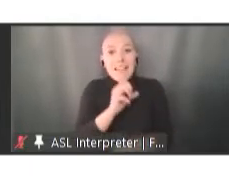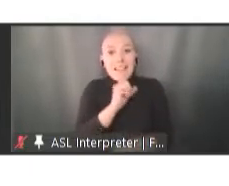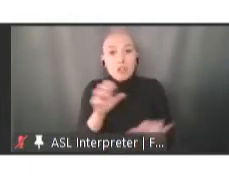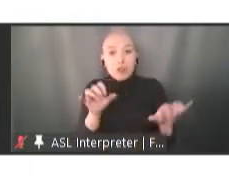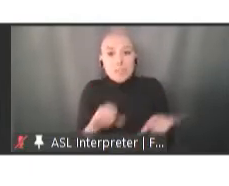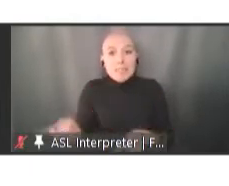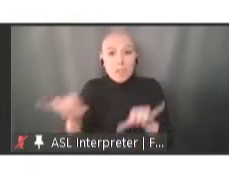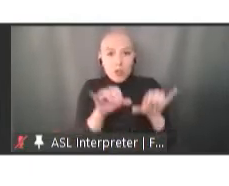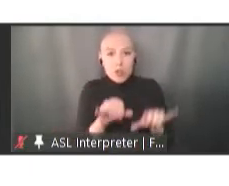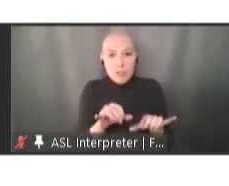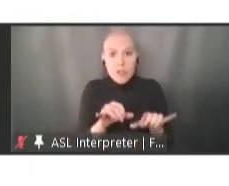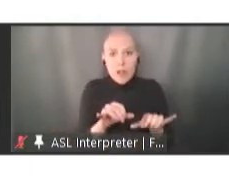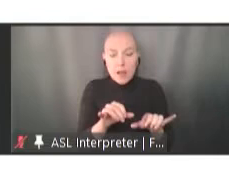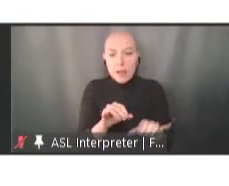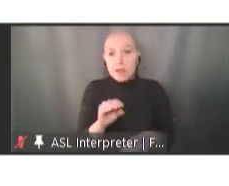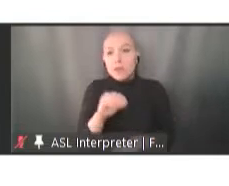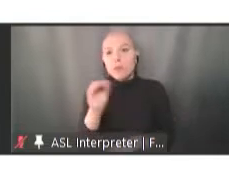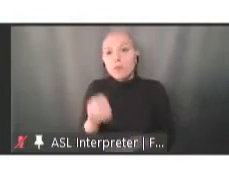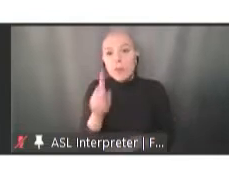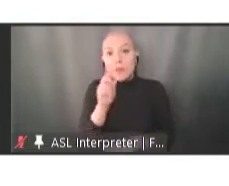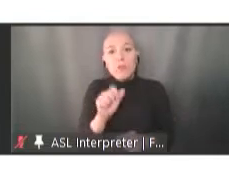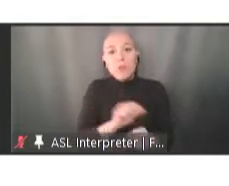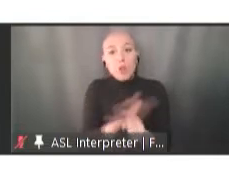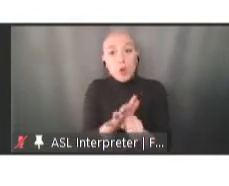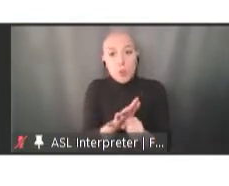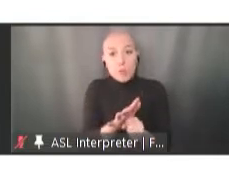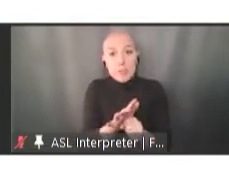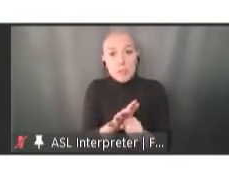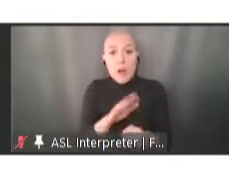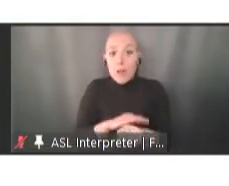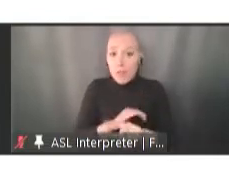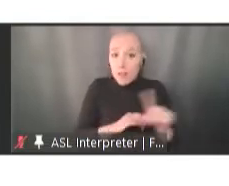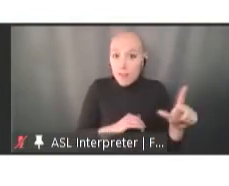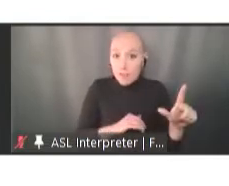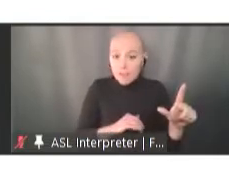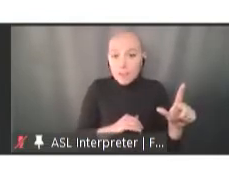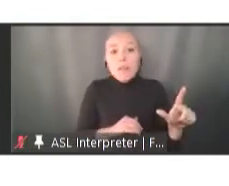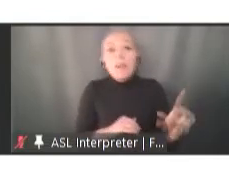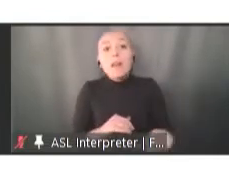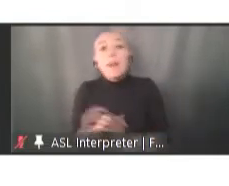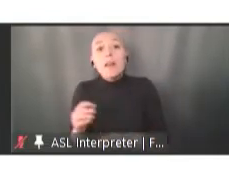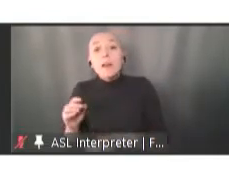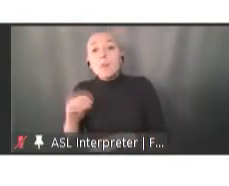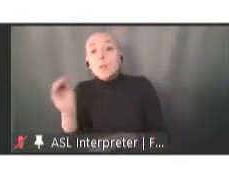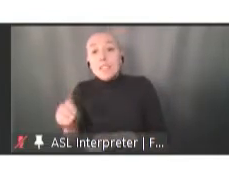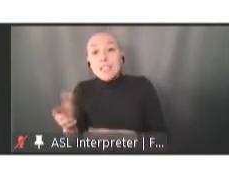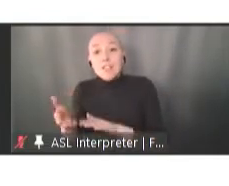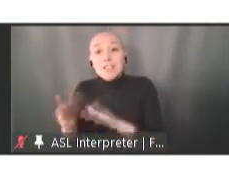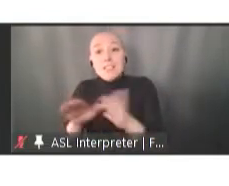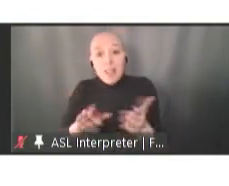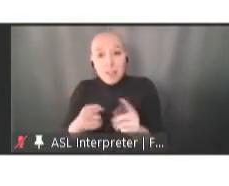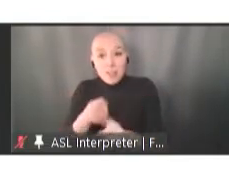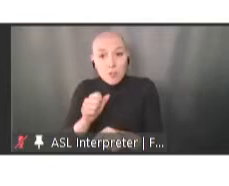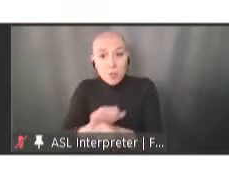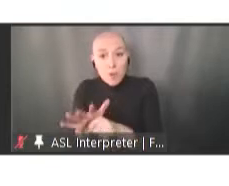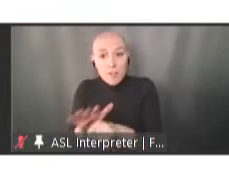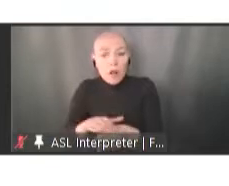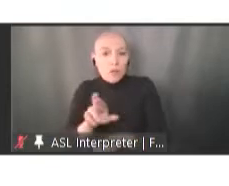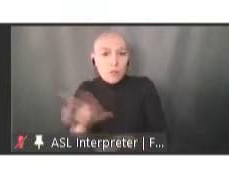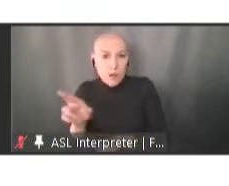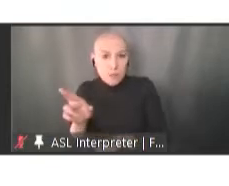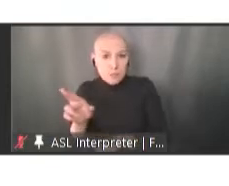of COVID-19 cases on the left and deaths on the right. The ratio are shown for fully -- or sorry,